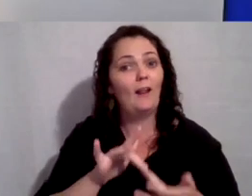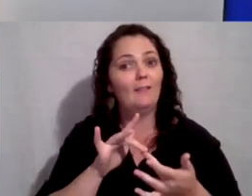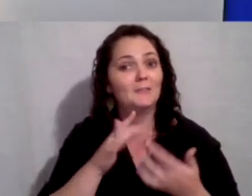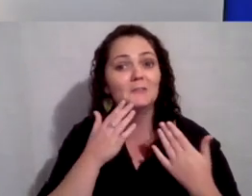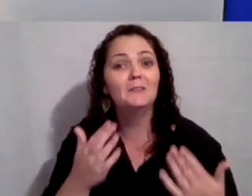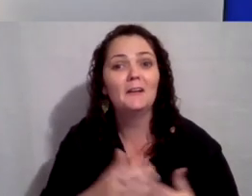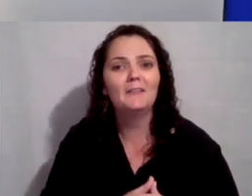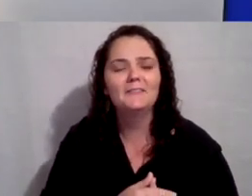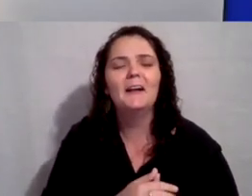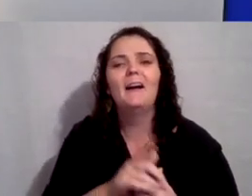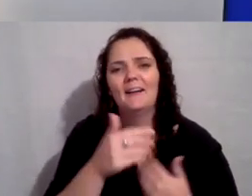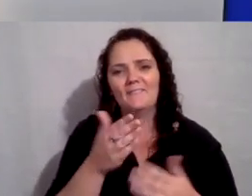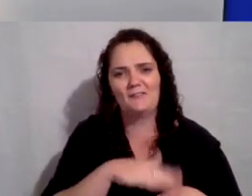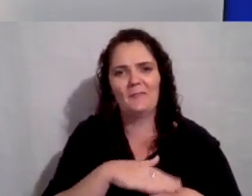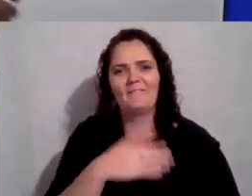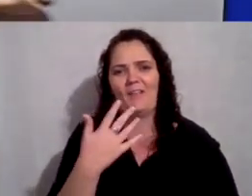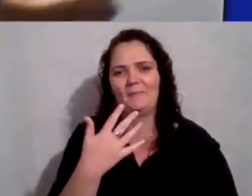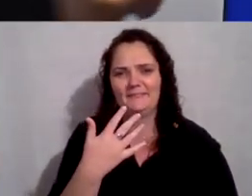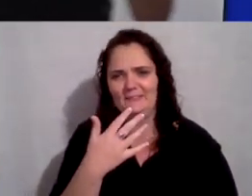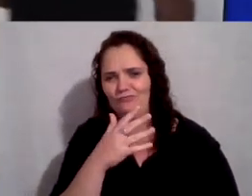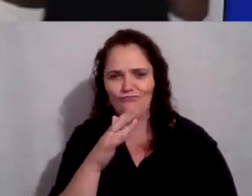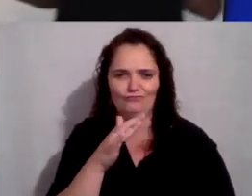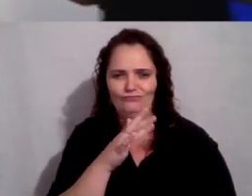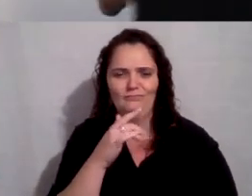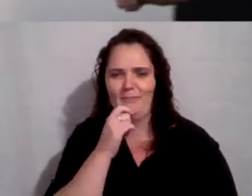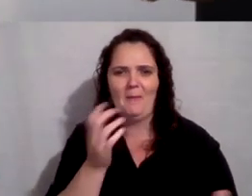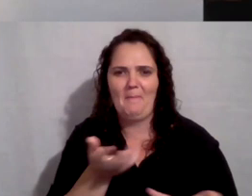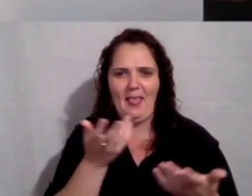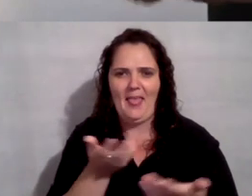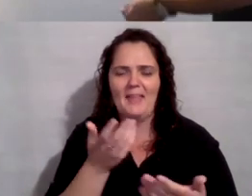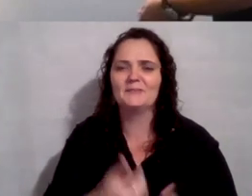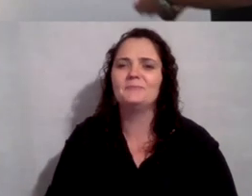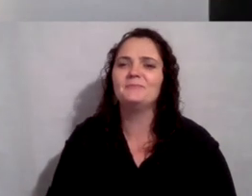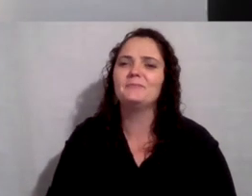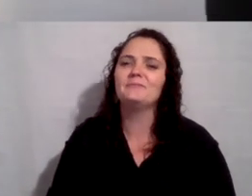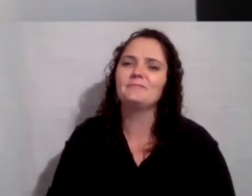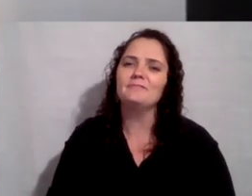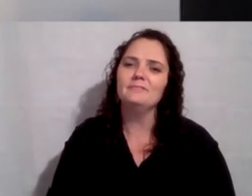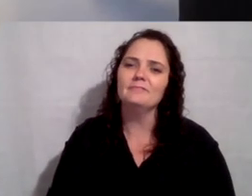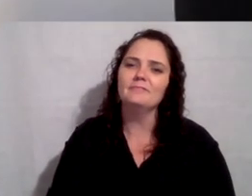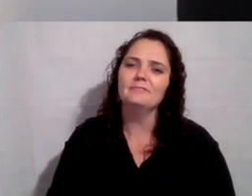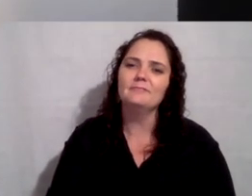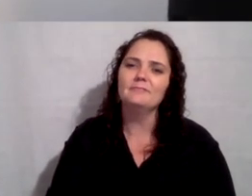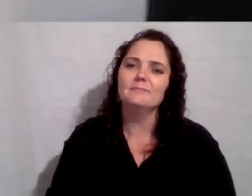time, but now take about five more minutes and have a little bit of a play with what you've got there. So for example, I could come in because I've got